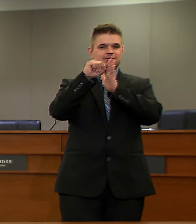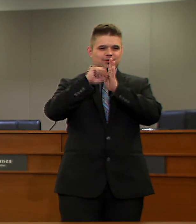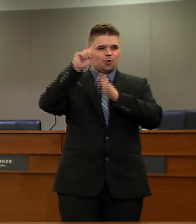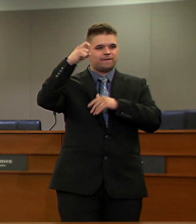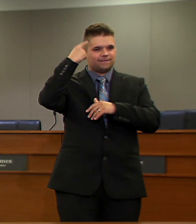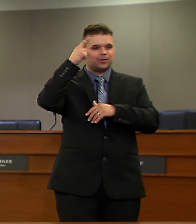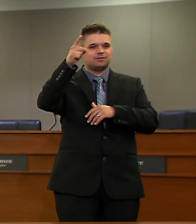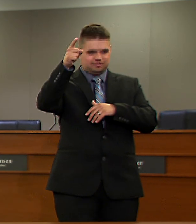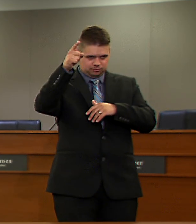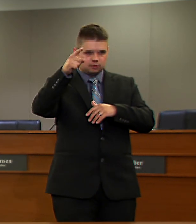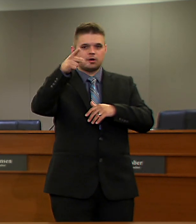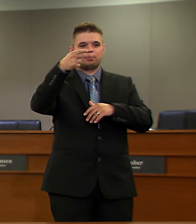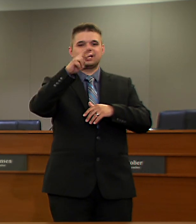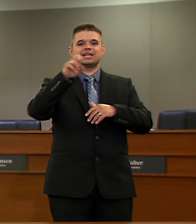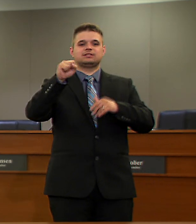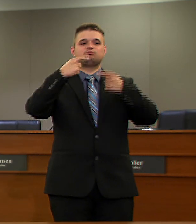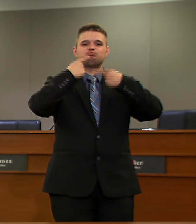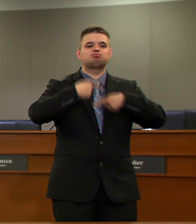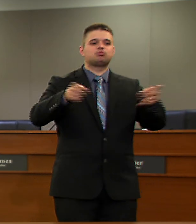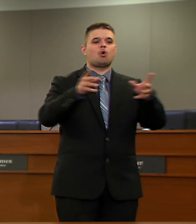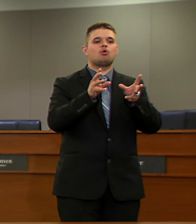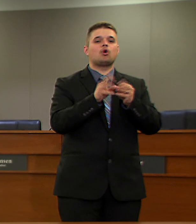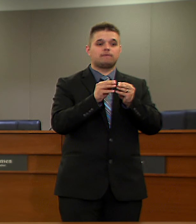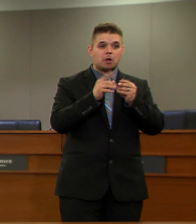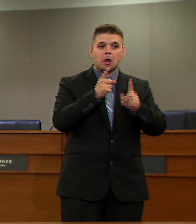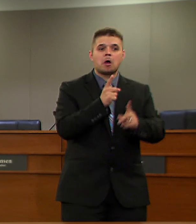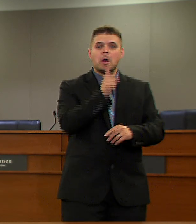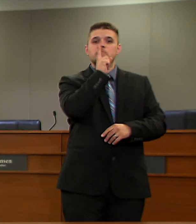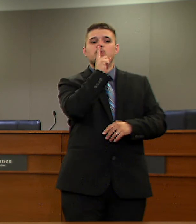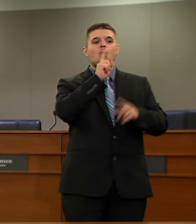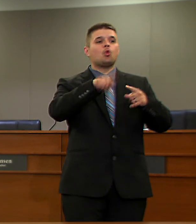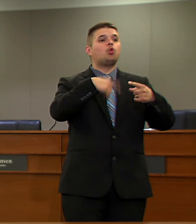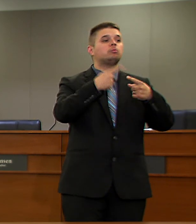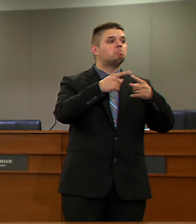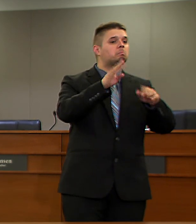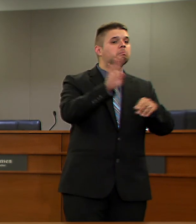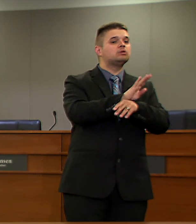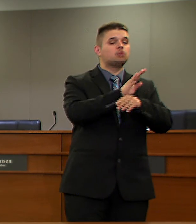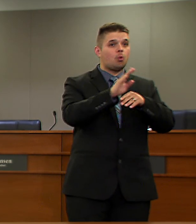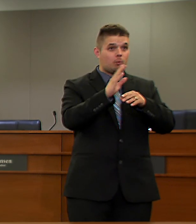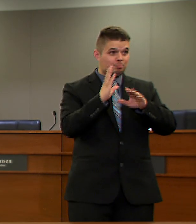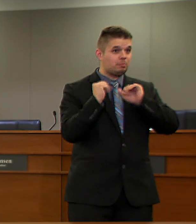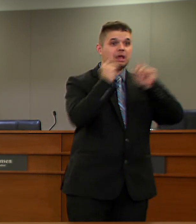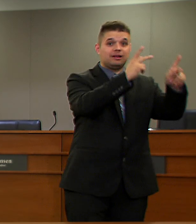he'll reopen some businesses on May 4th, that's the expiration